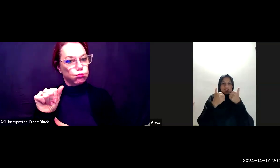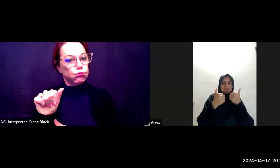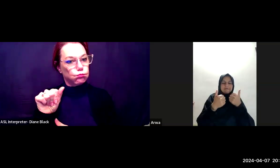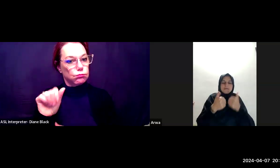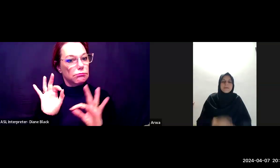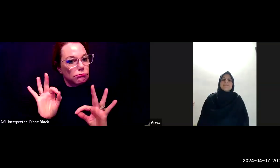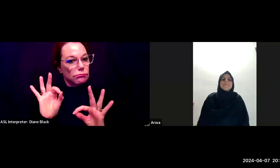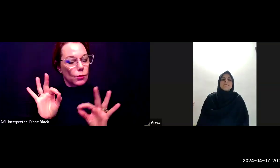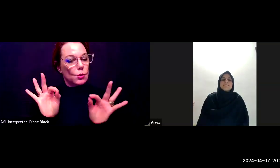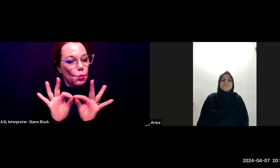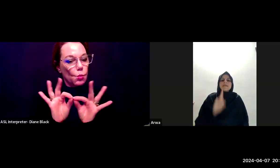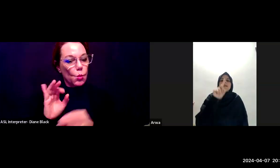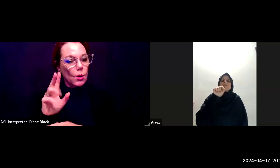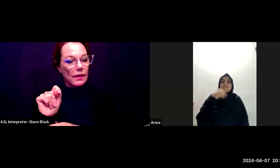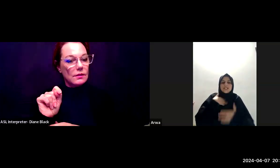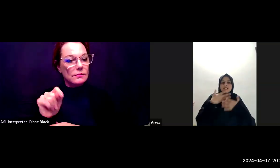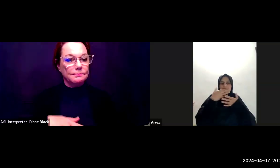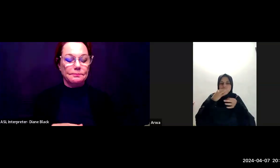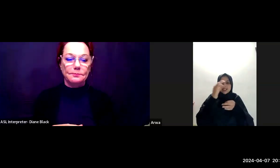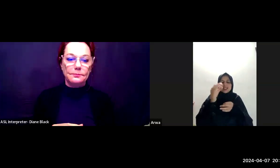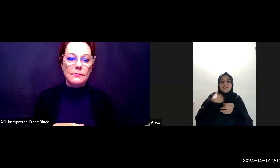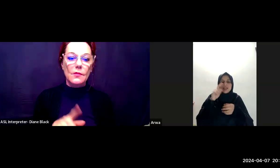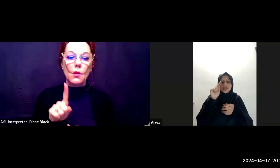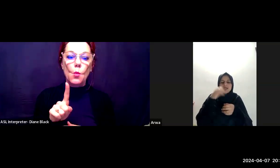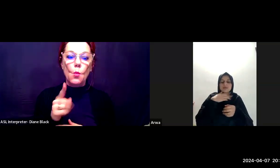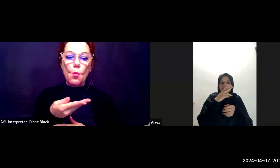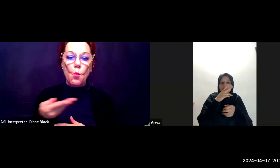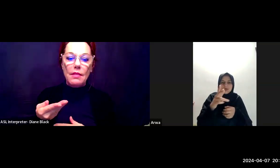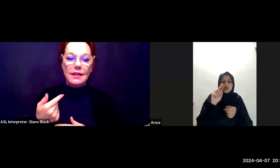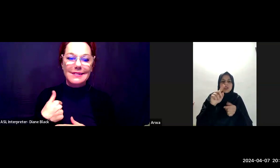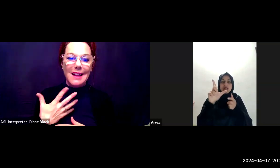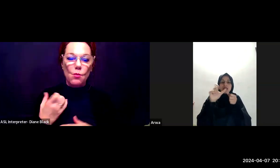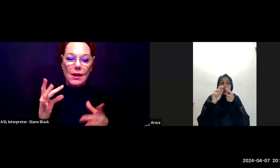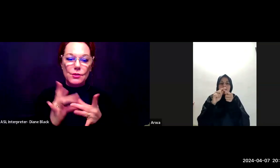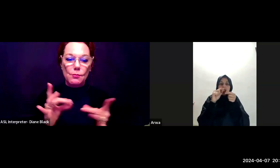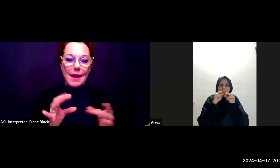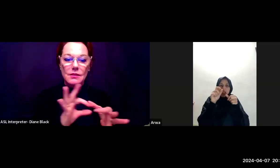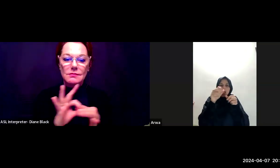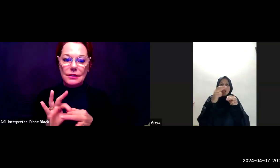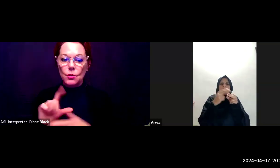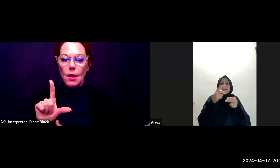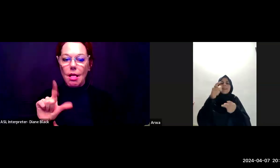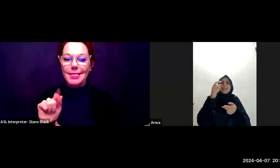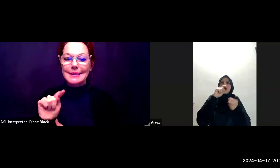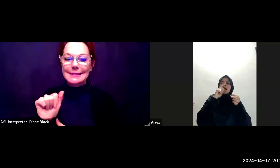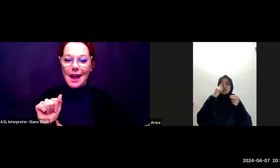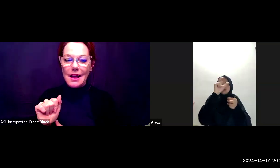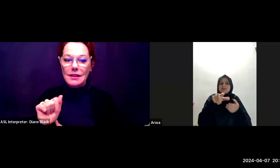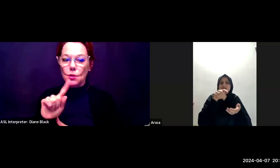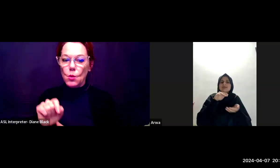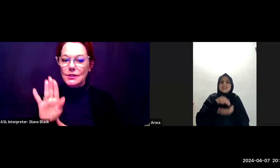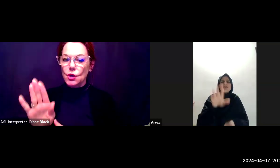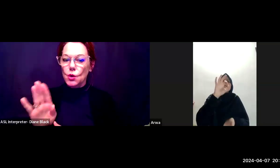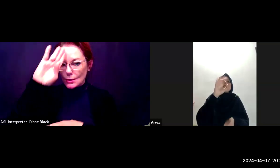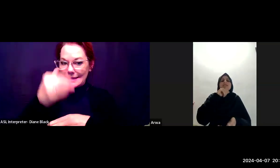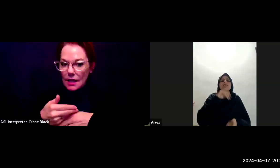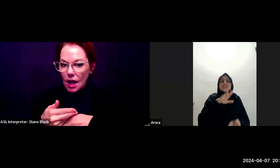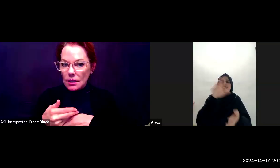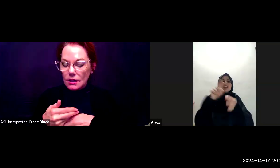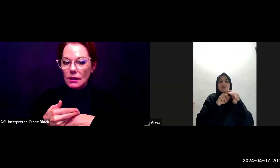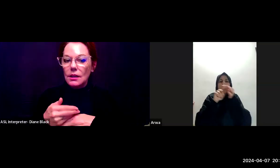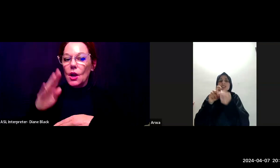uh one thing I need to mention also with uh Lata's question about her son, uh her son had 17 years of